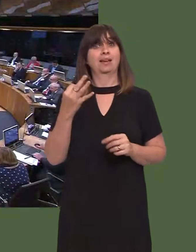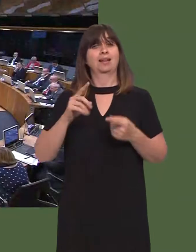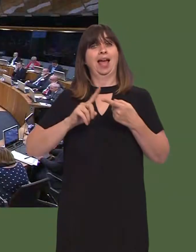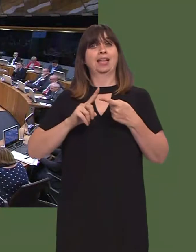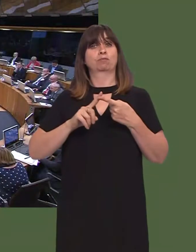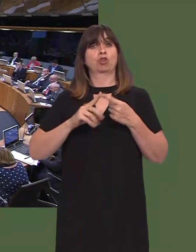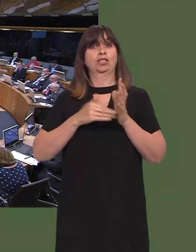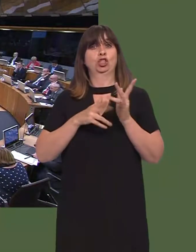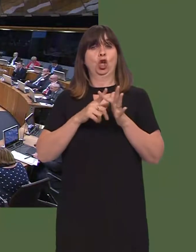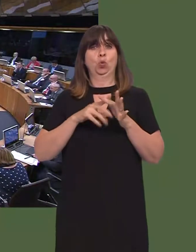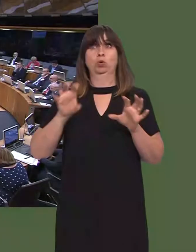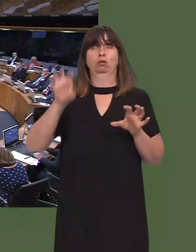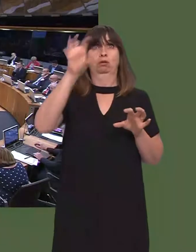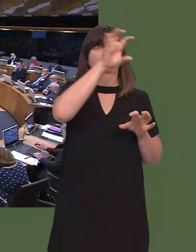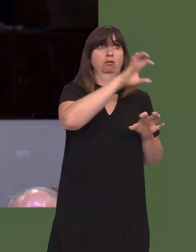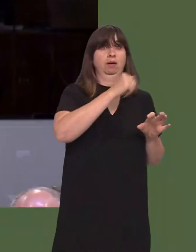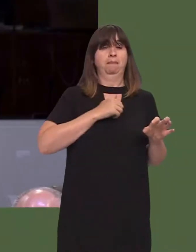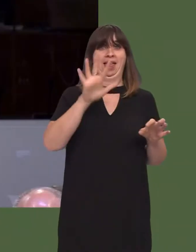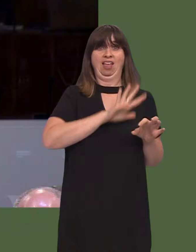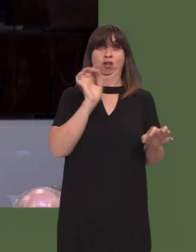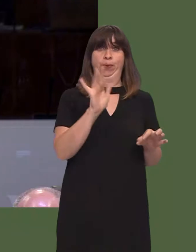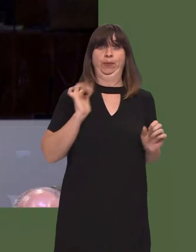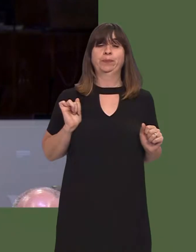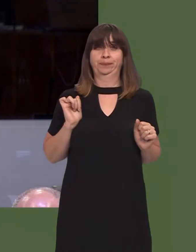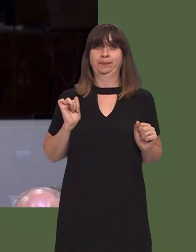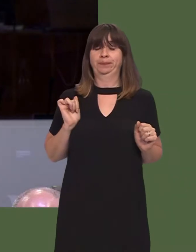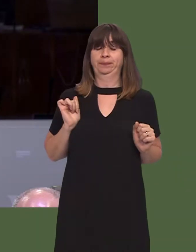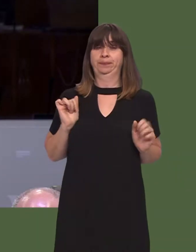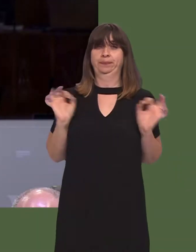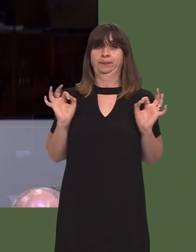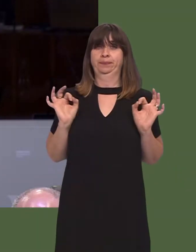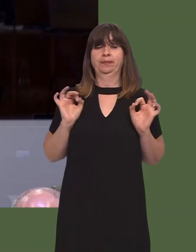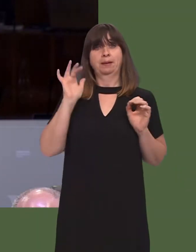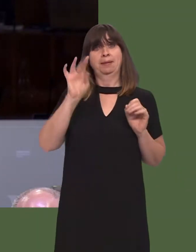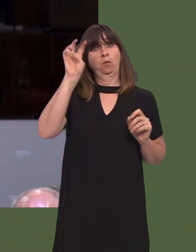eight enterprise zones across Wales. None of them cover my own constituency. I would